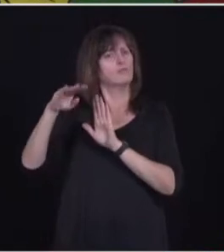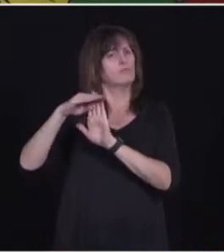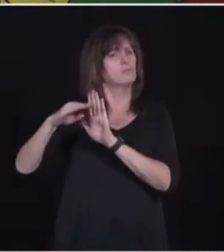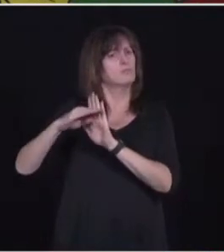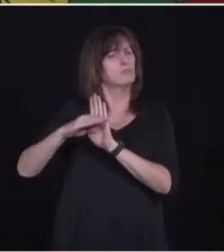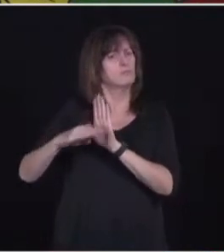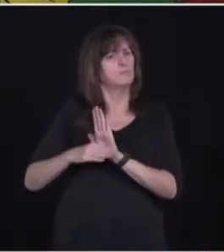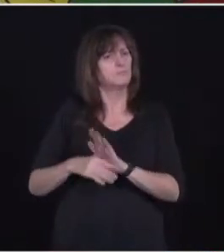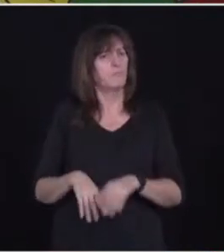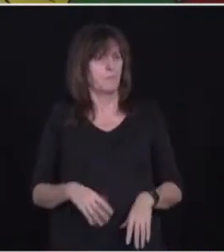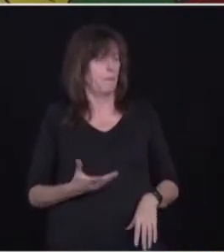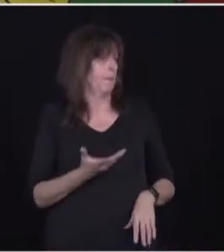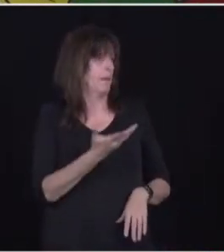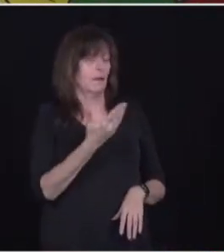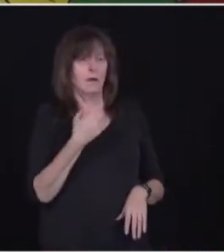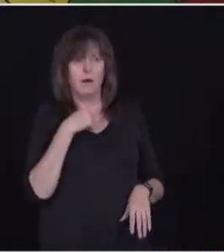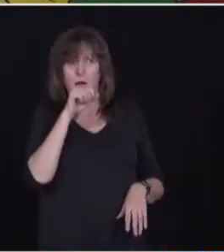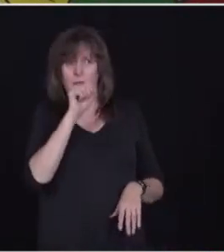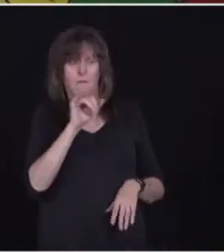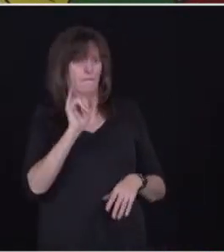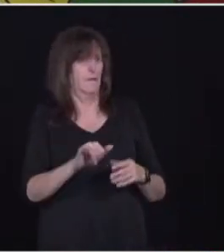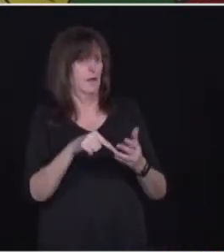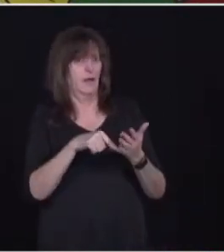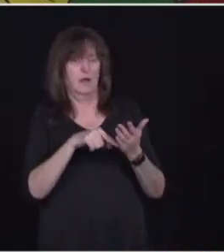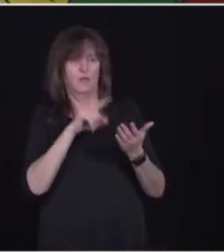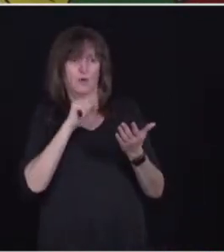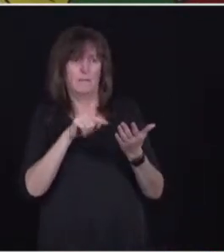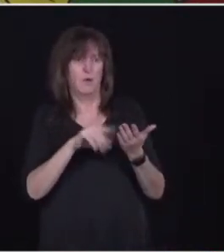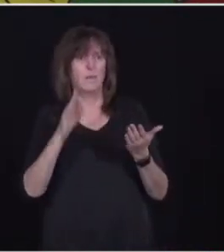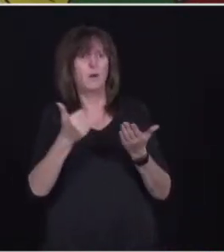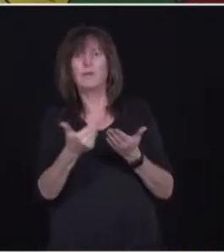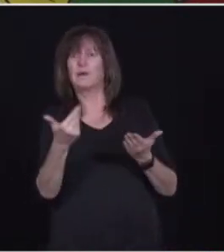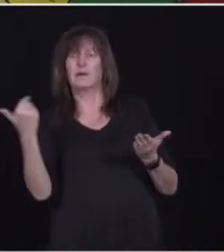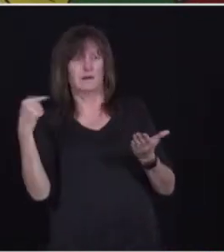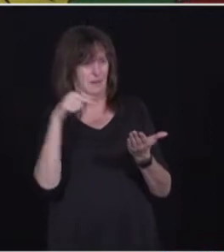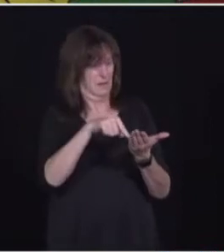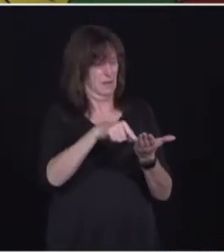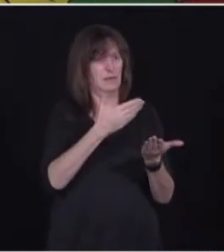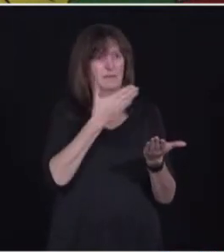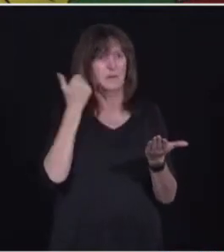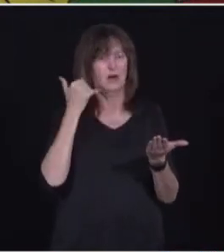Let me introduce the report from last time... I love this report because it gives me the ammunition